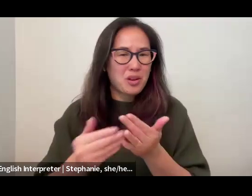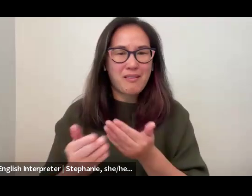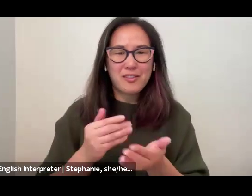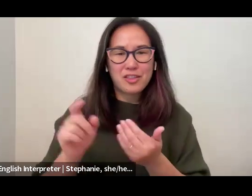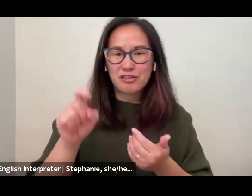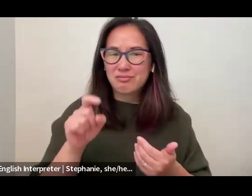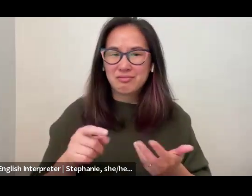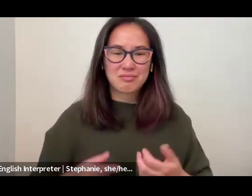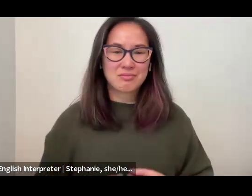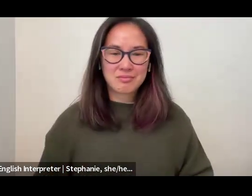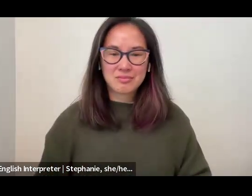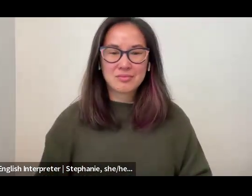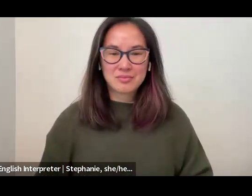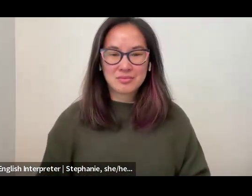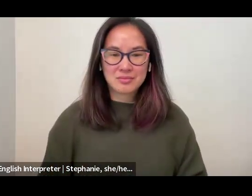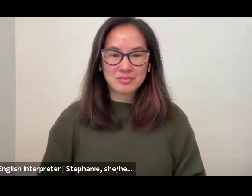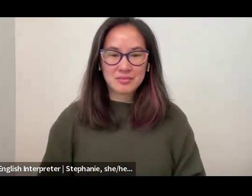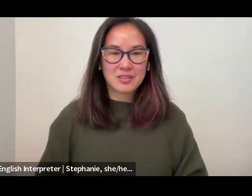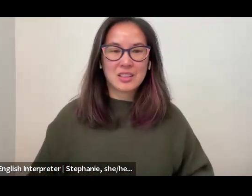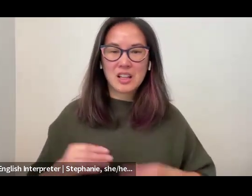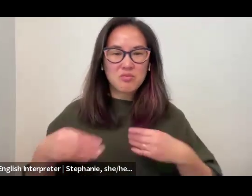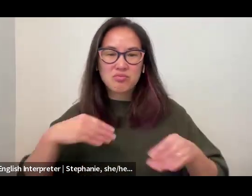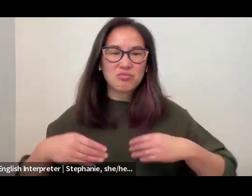because we're going to lock in in a second, get all those wiggles out.